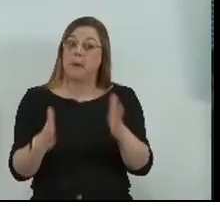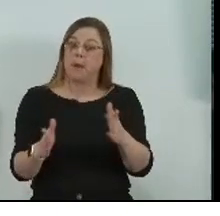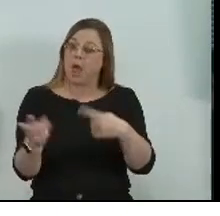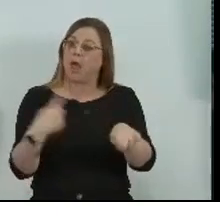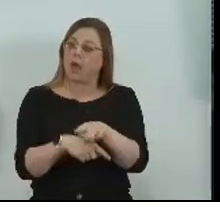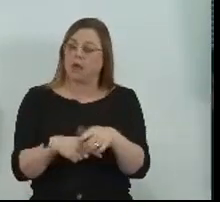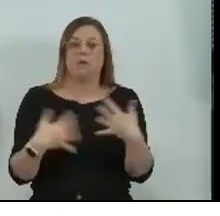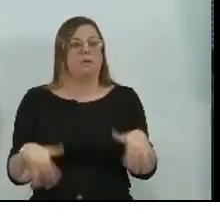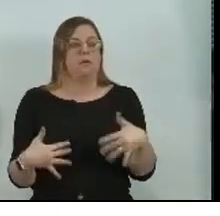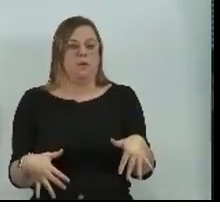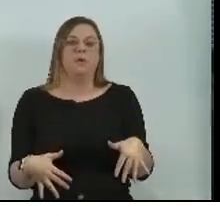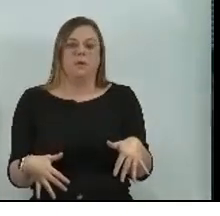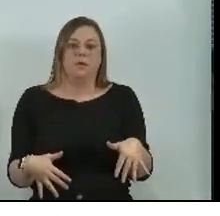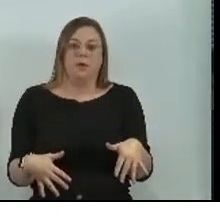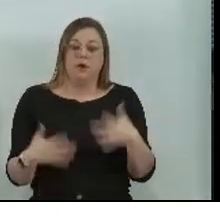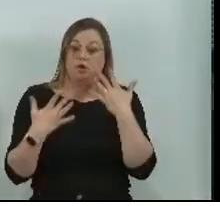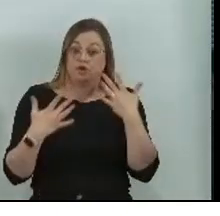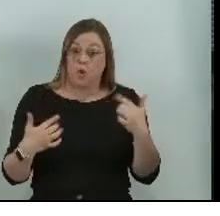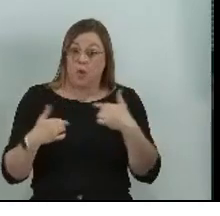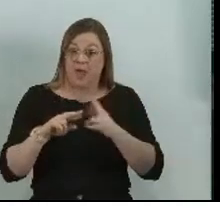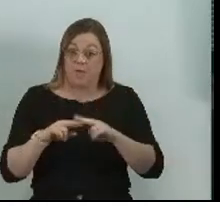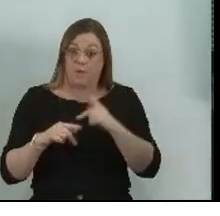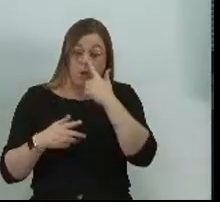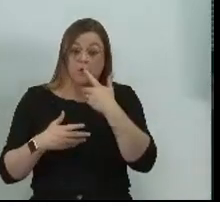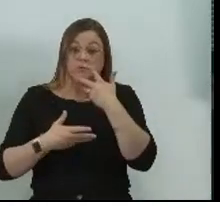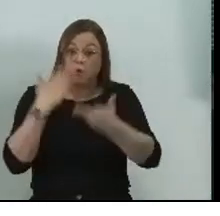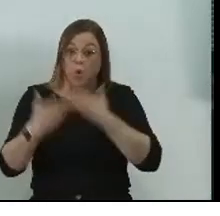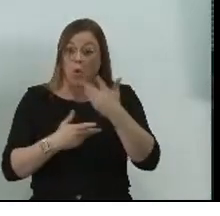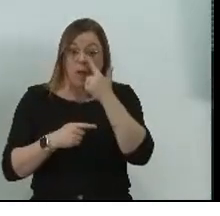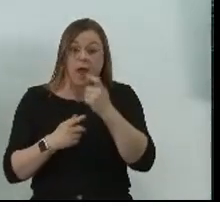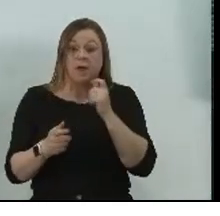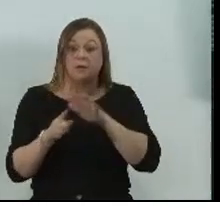And it's just showing me like, if we talk, we can make change.